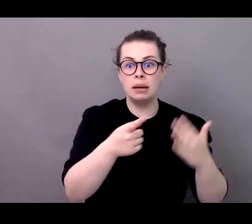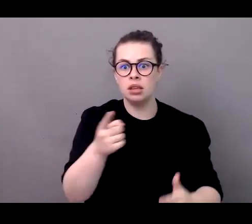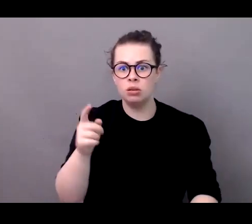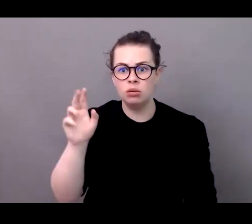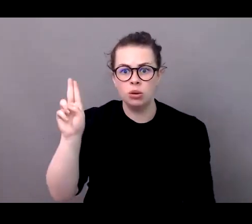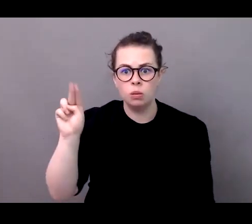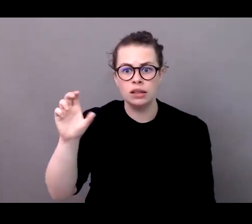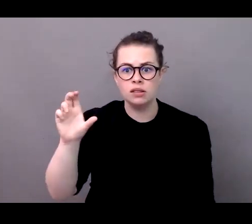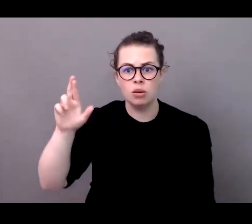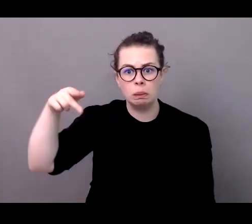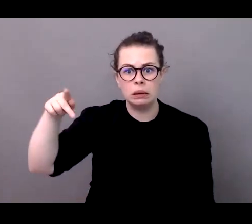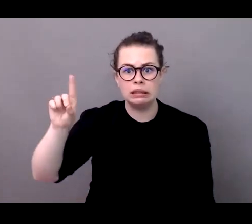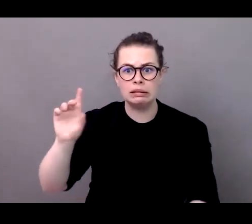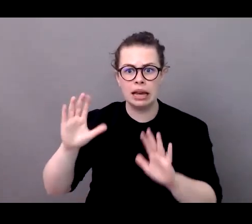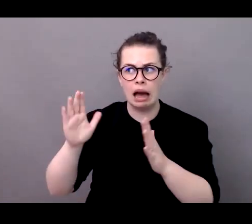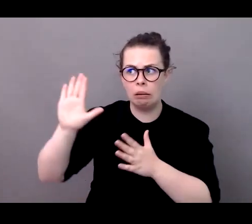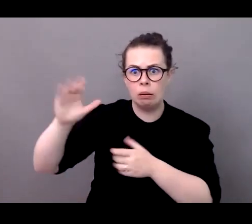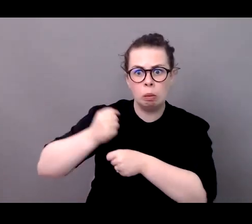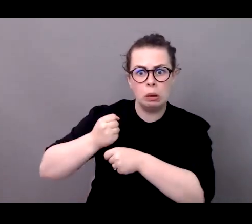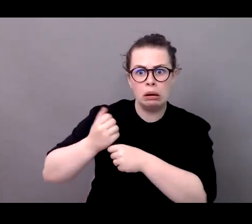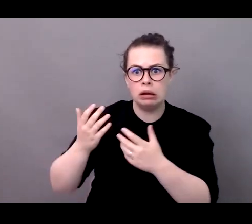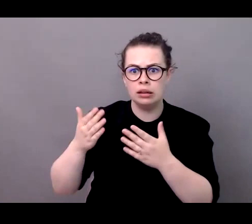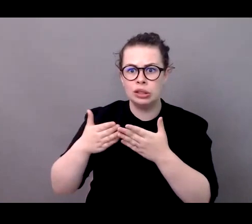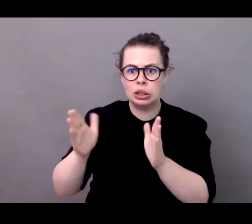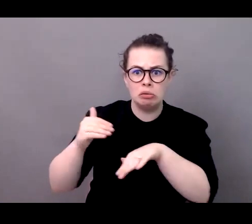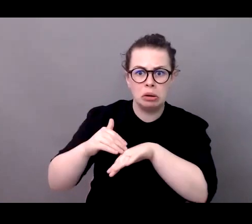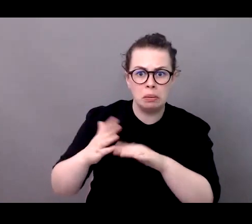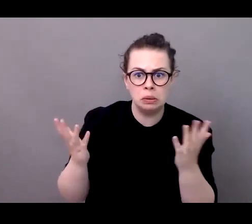I will just briefly explain what a general comment is, and the format and structure it